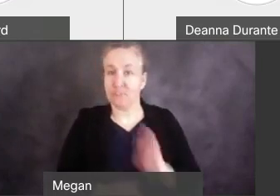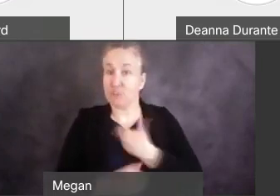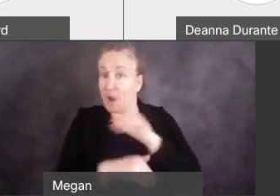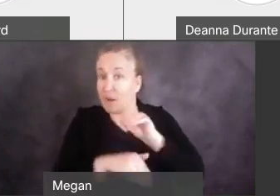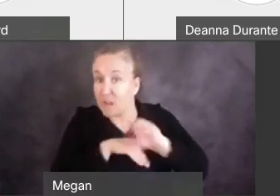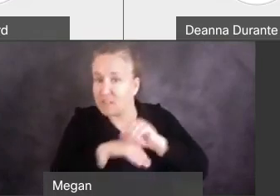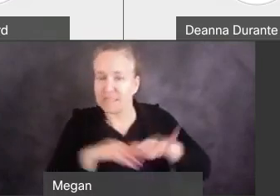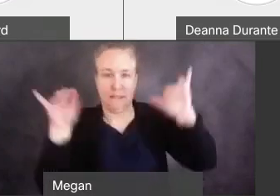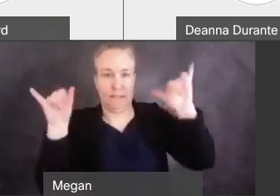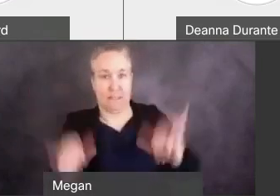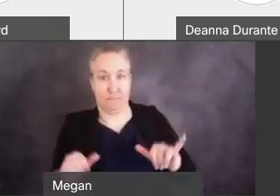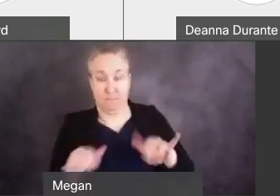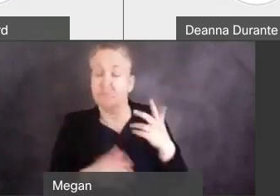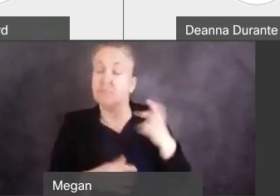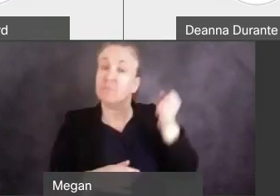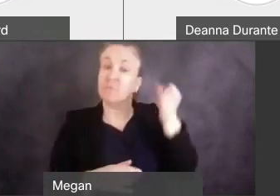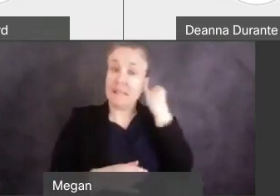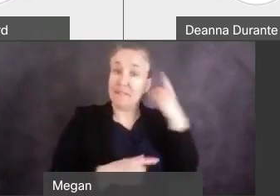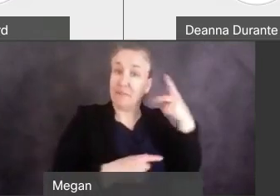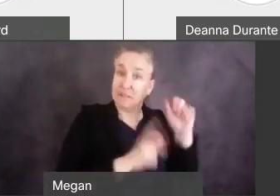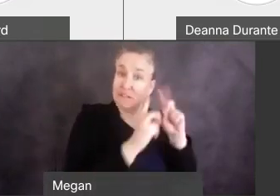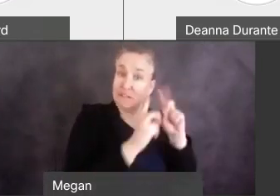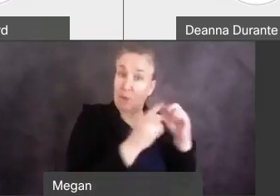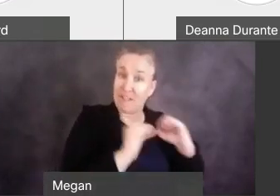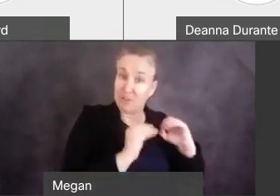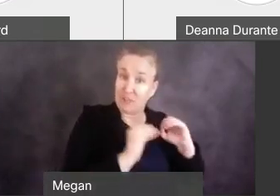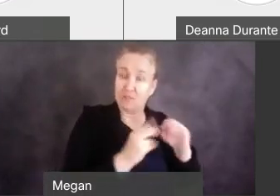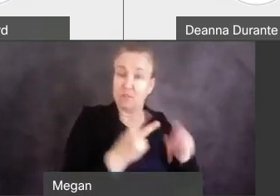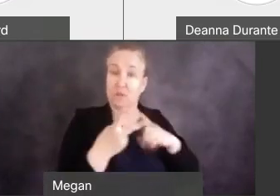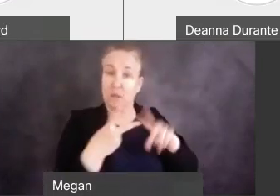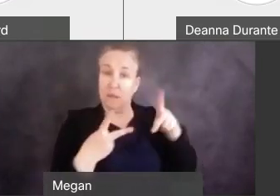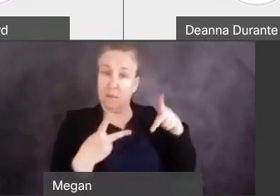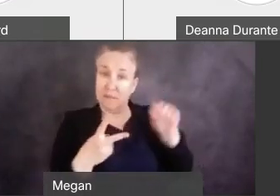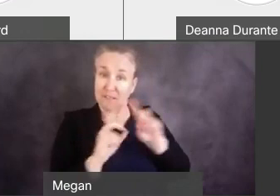If the Pennsylvania Department of Education and Pennsylvania Department of Health changed